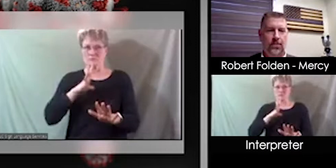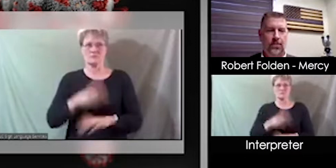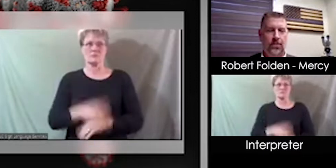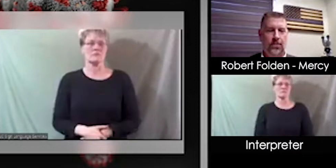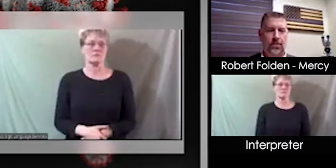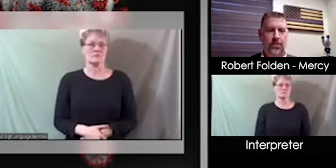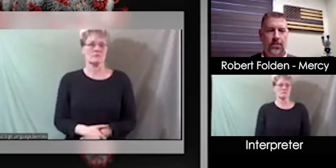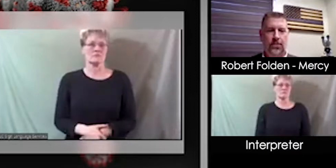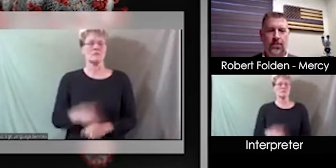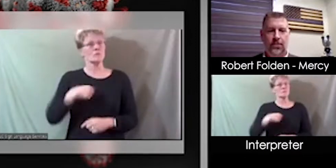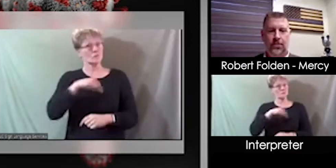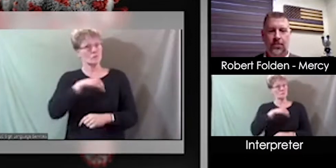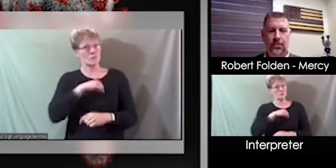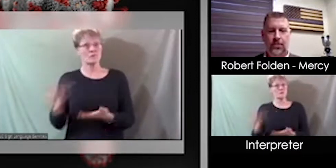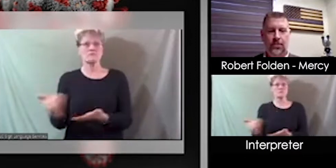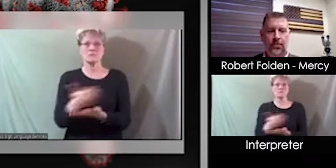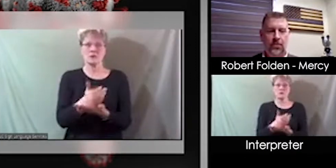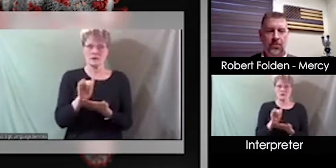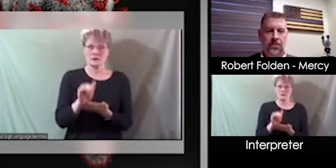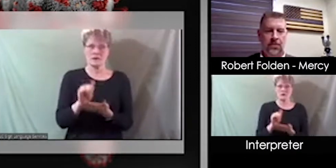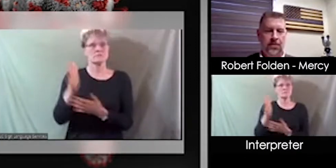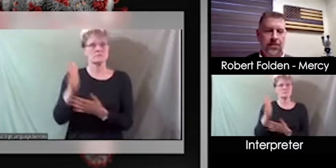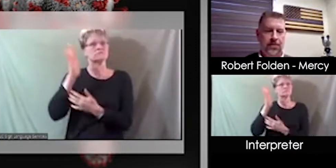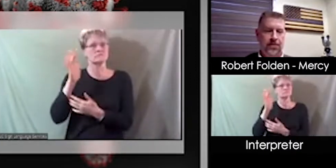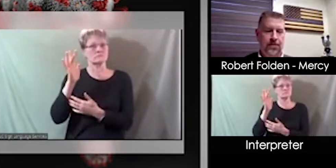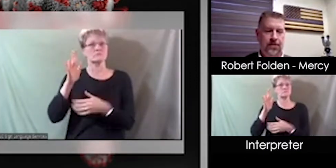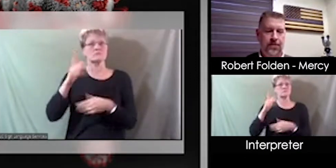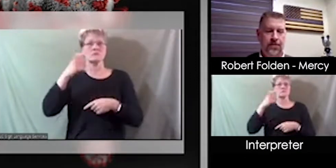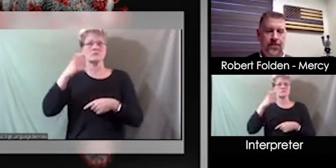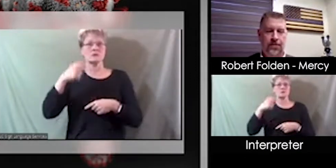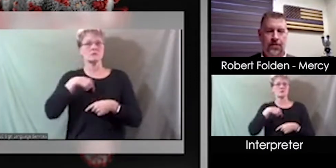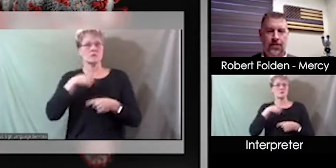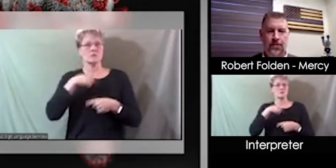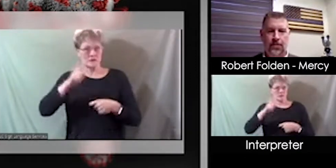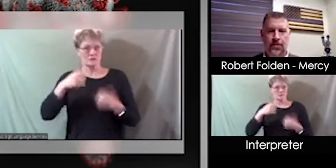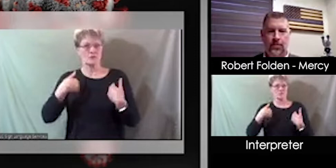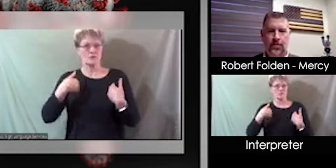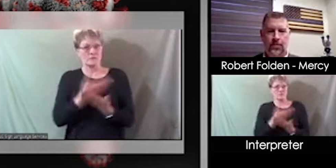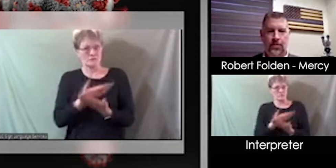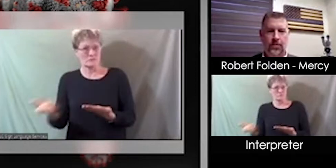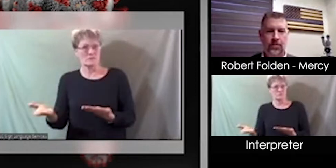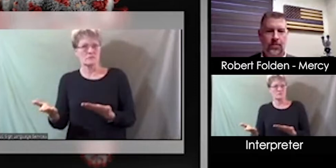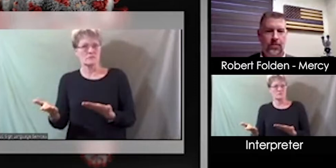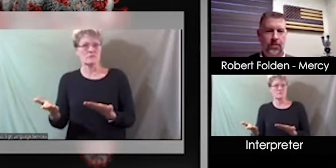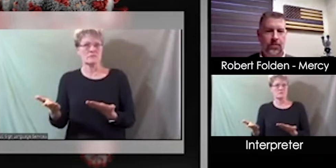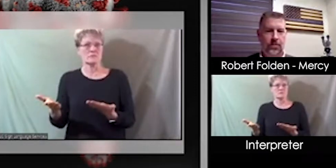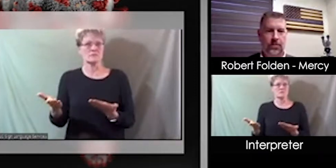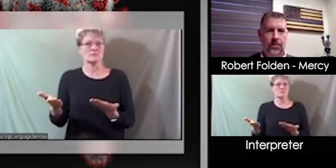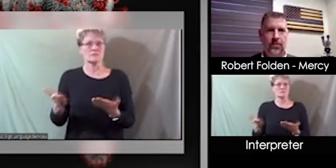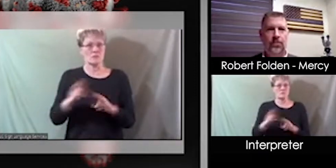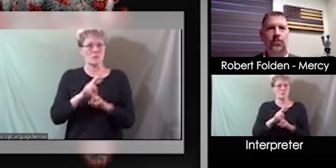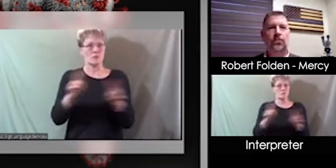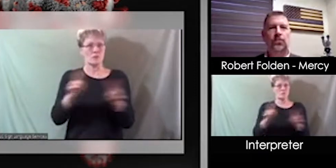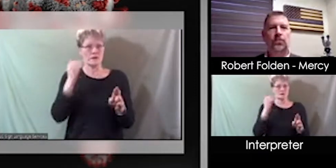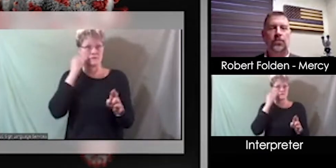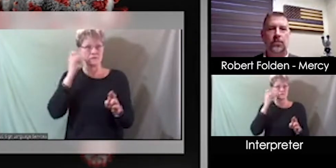concerns, at least at our facility we have switched to doing a lot of what's called paper utilization